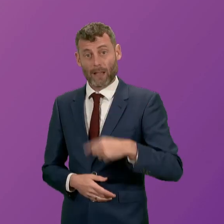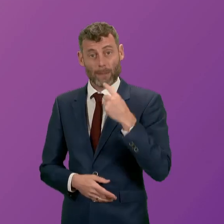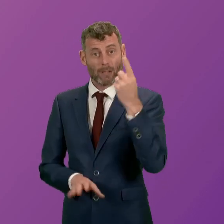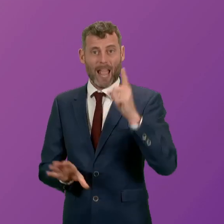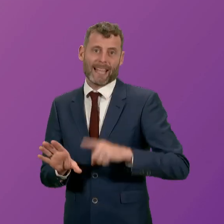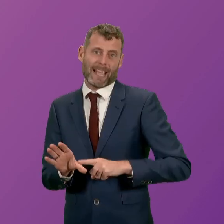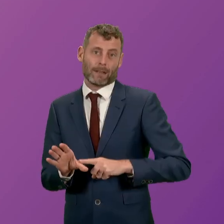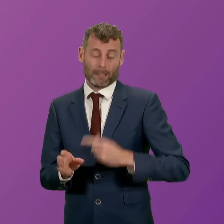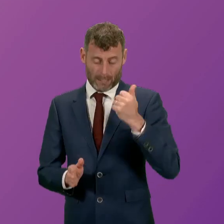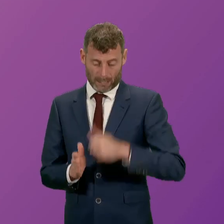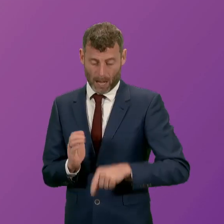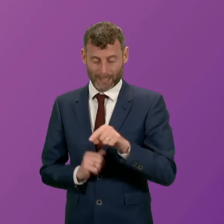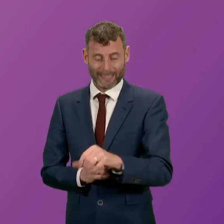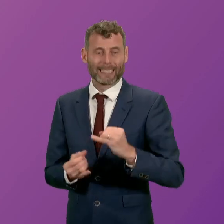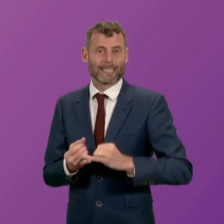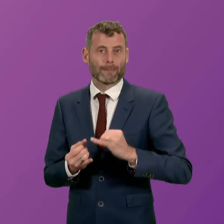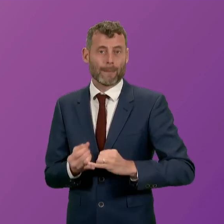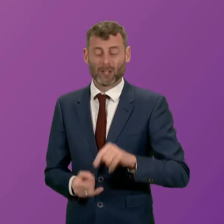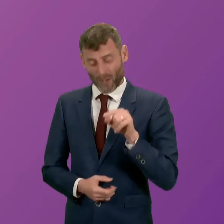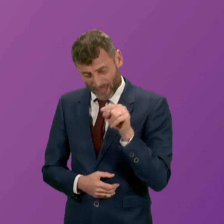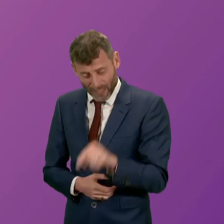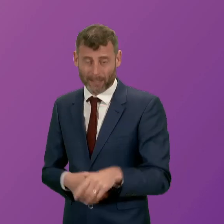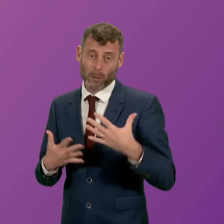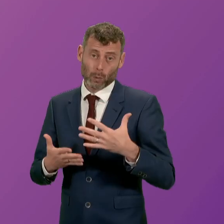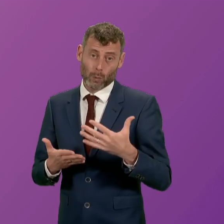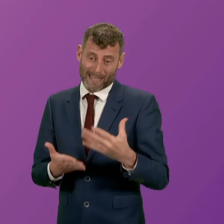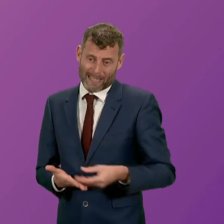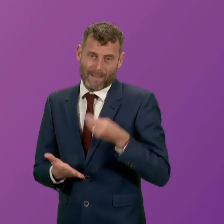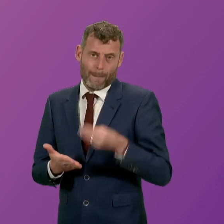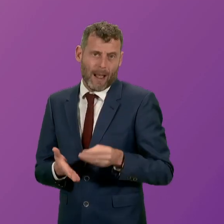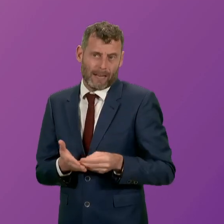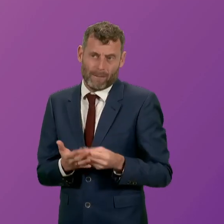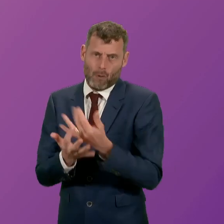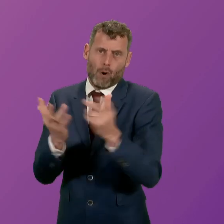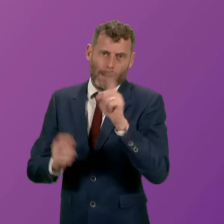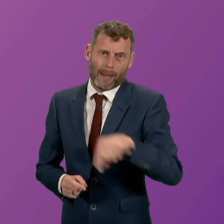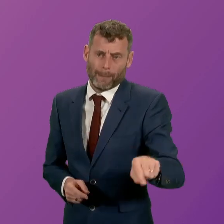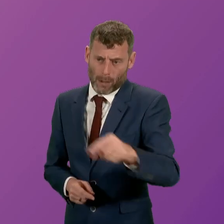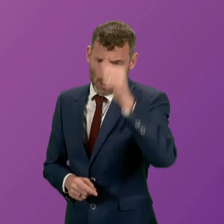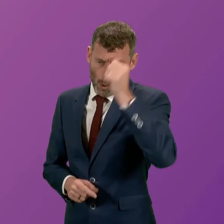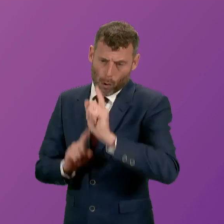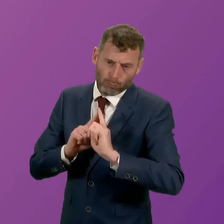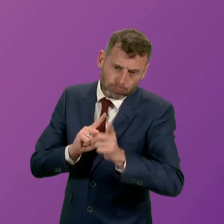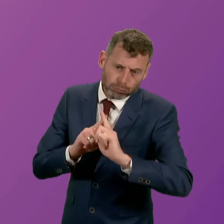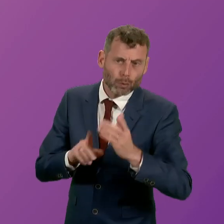from September, which is a formidable saving to assist individuals in their lives.